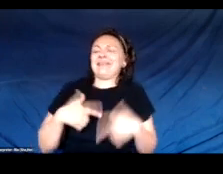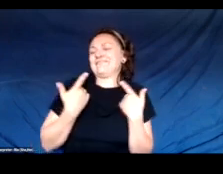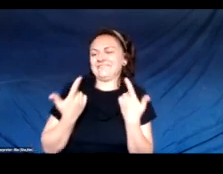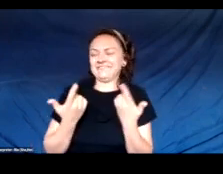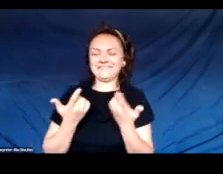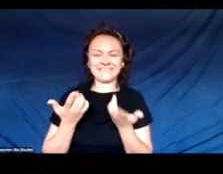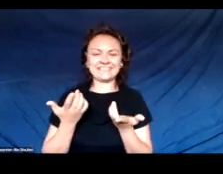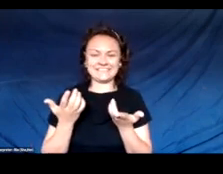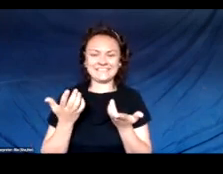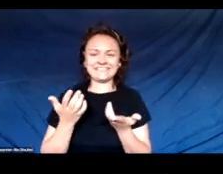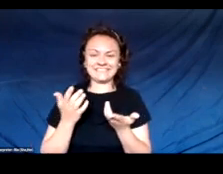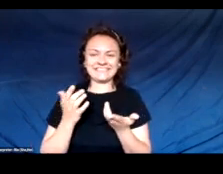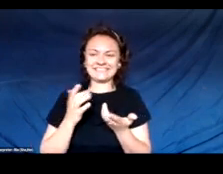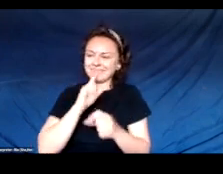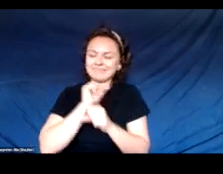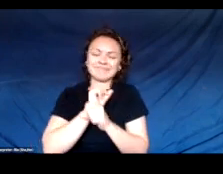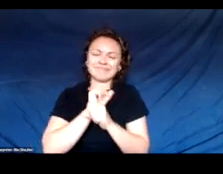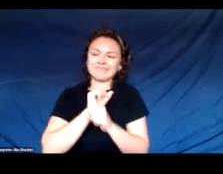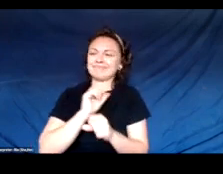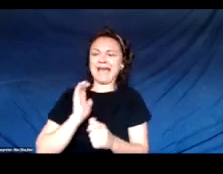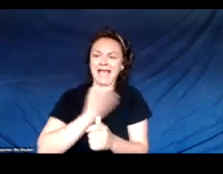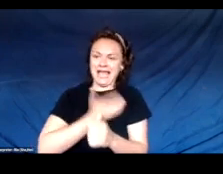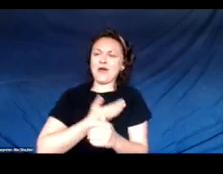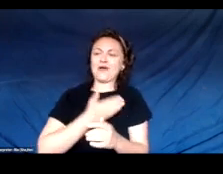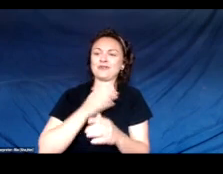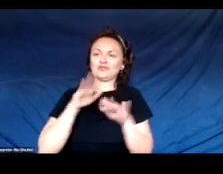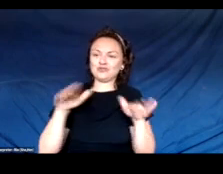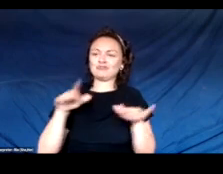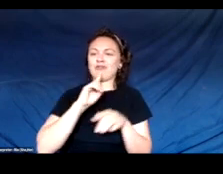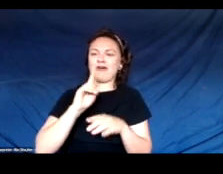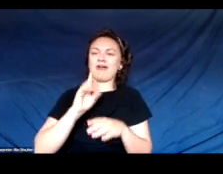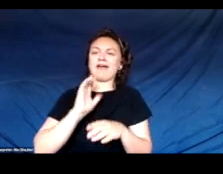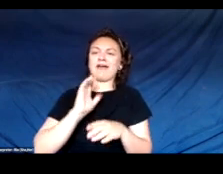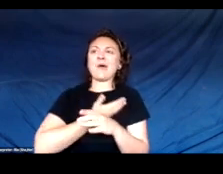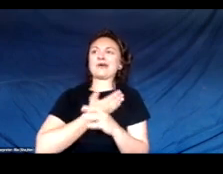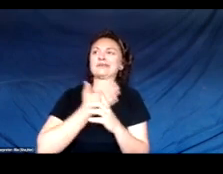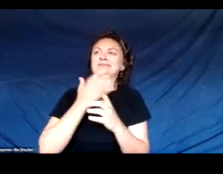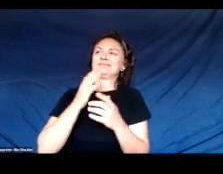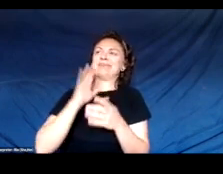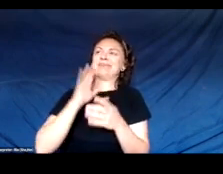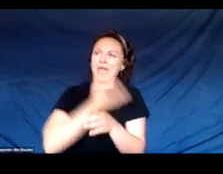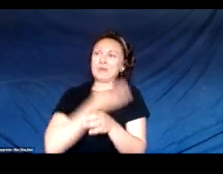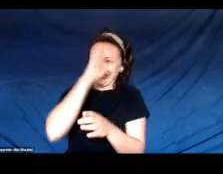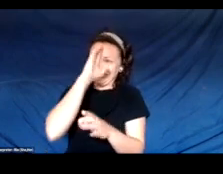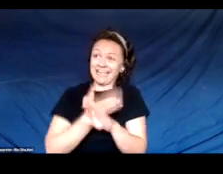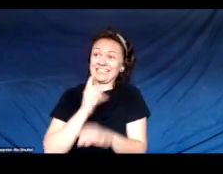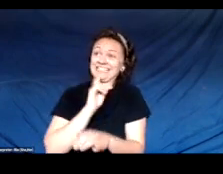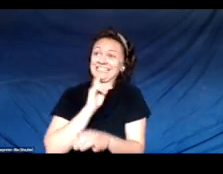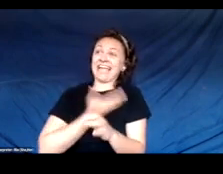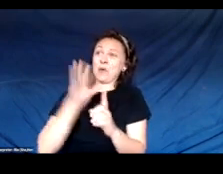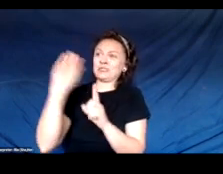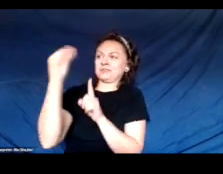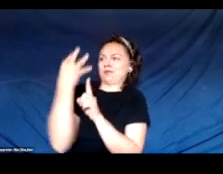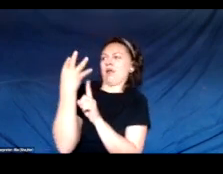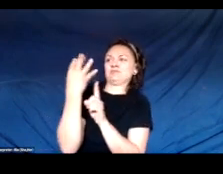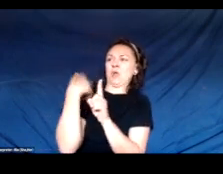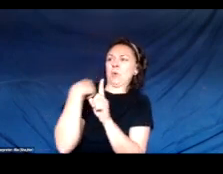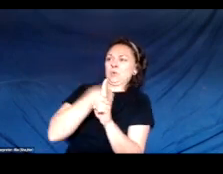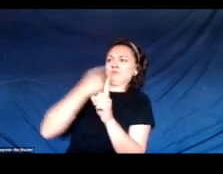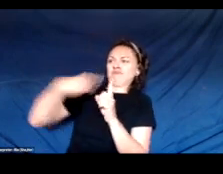is the son, you know, they revolve around him,